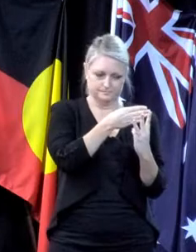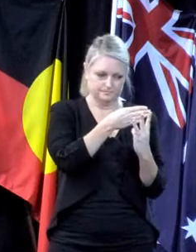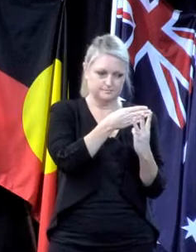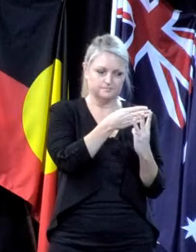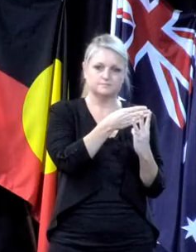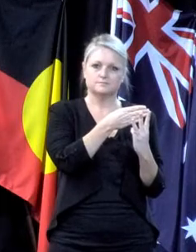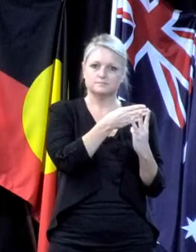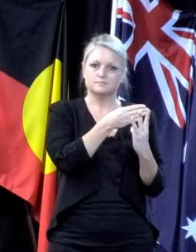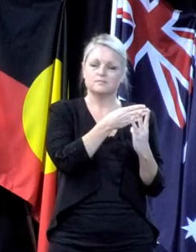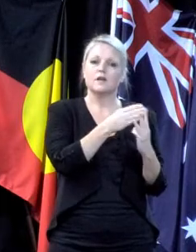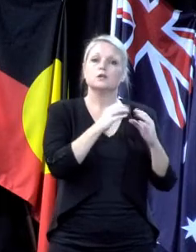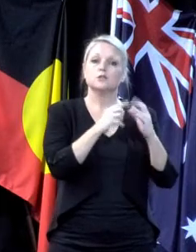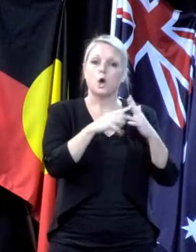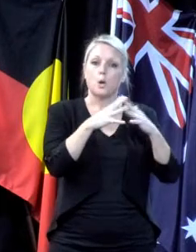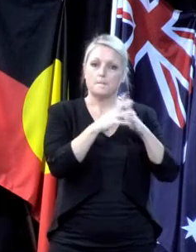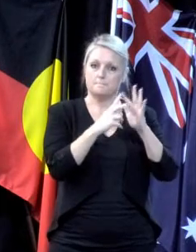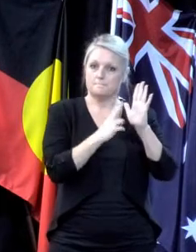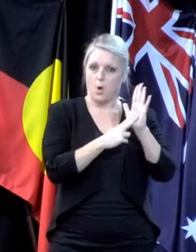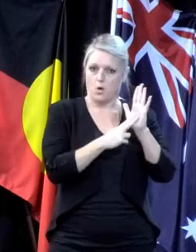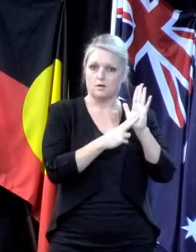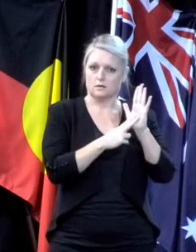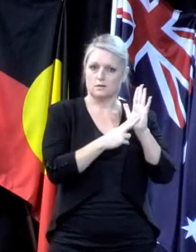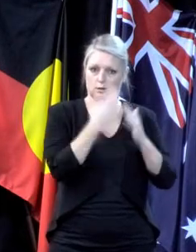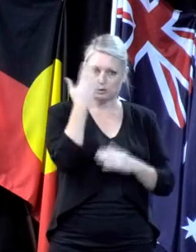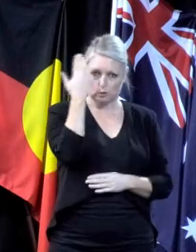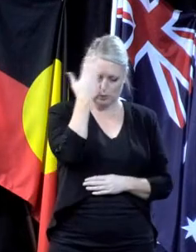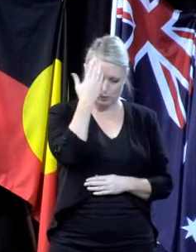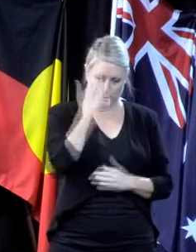So, this is your work at Bowen, and, just recapping,